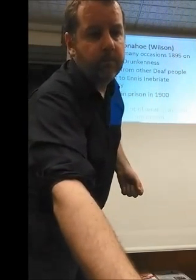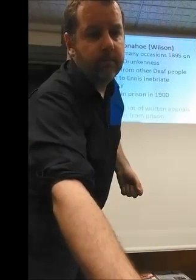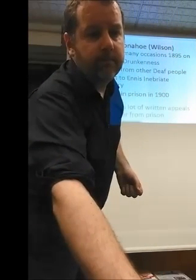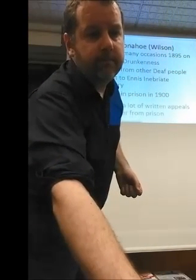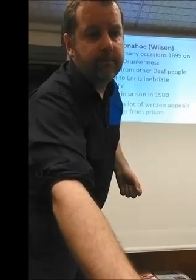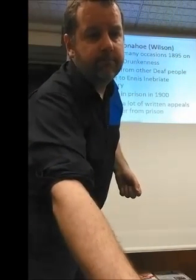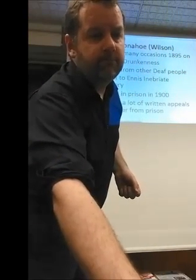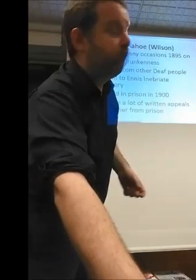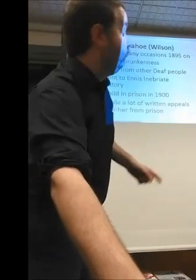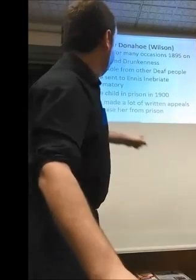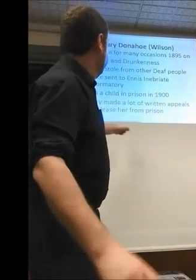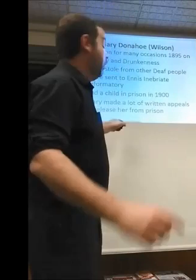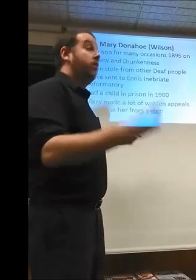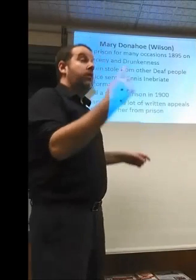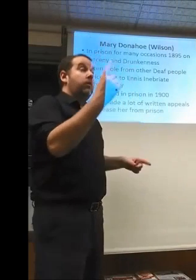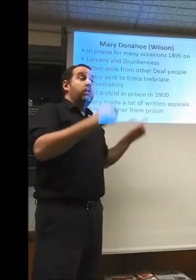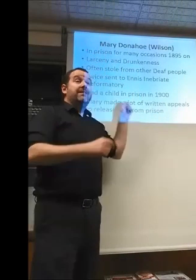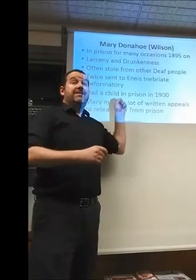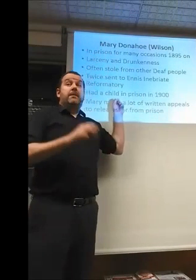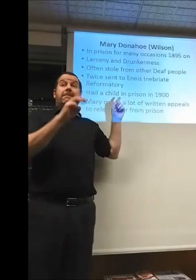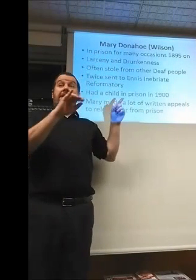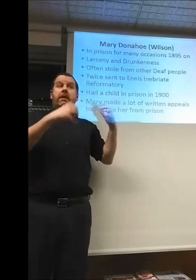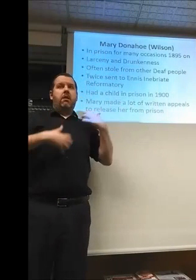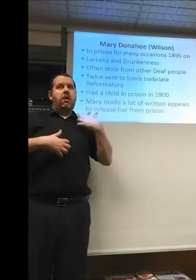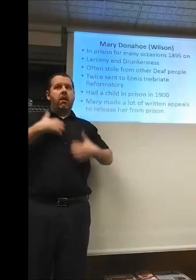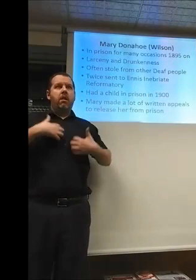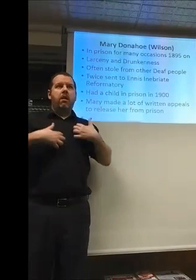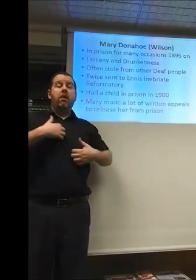willing to do that.